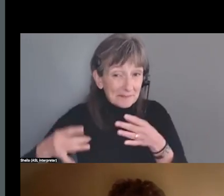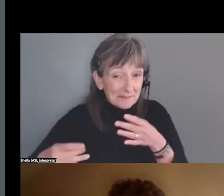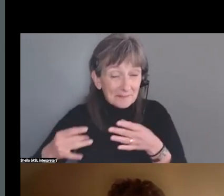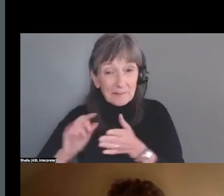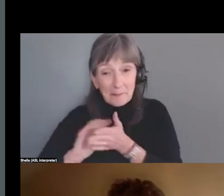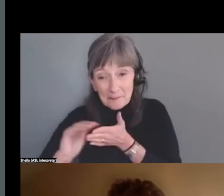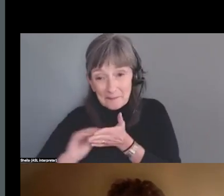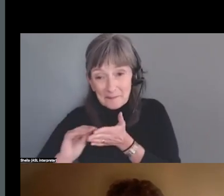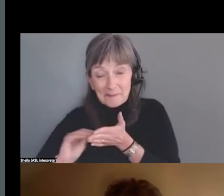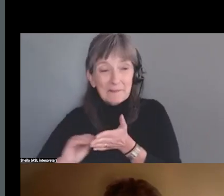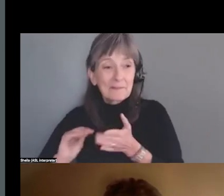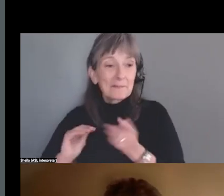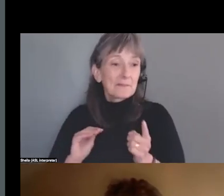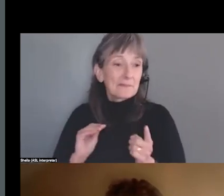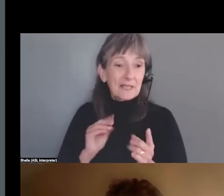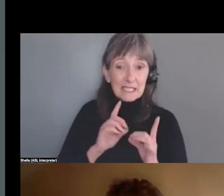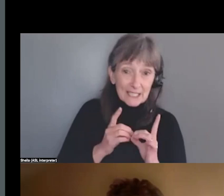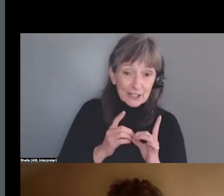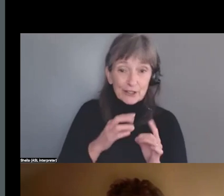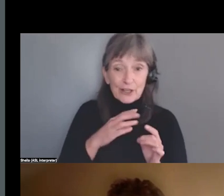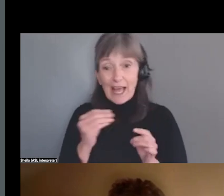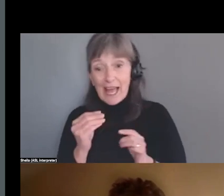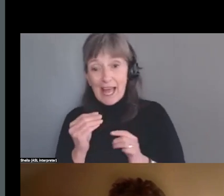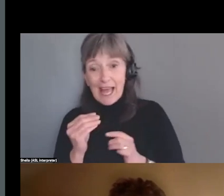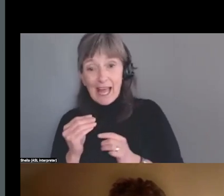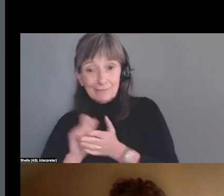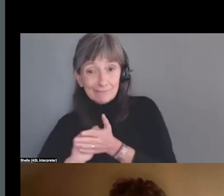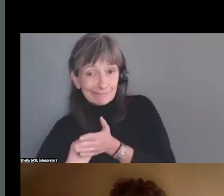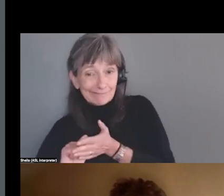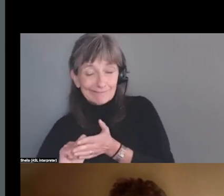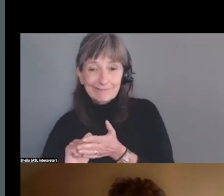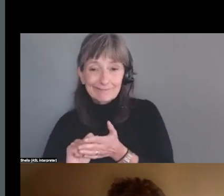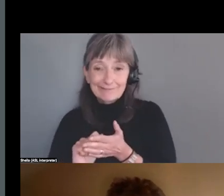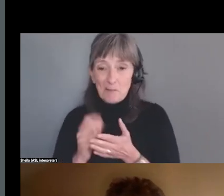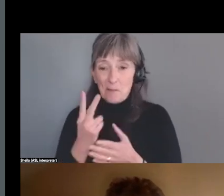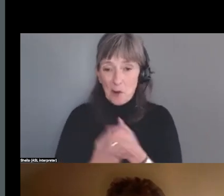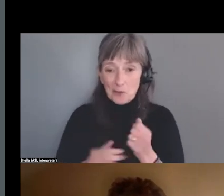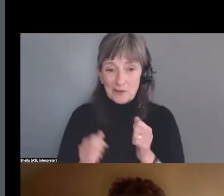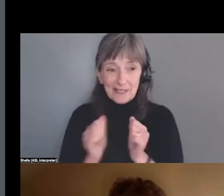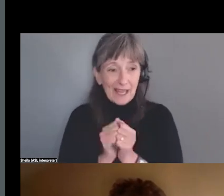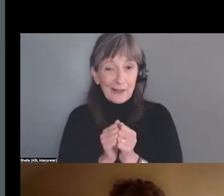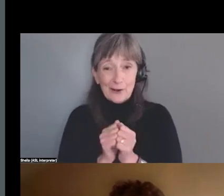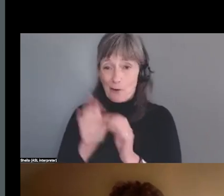digital and analogue media that we like to apply. We work on walls and paper. But then